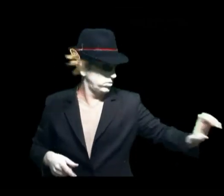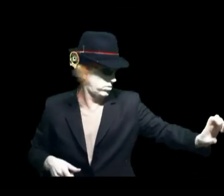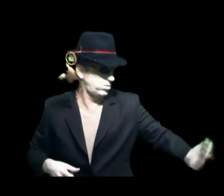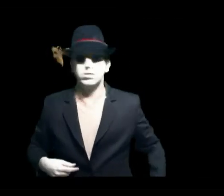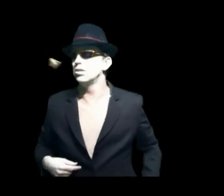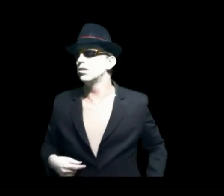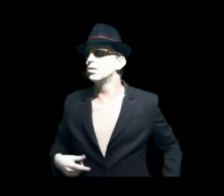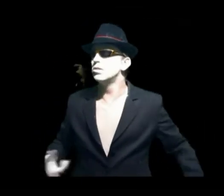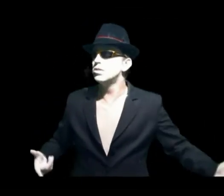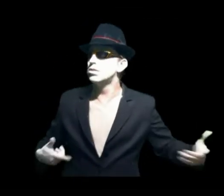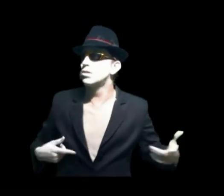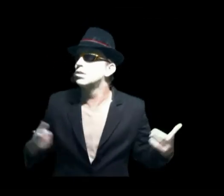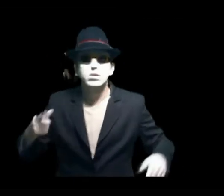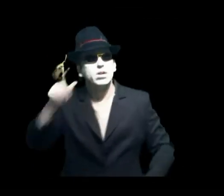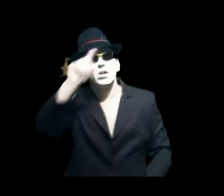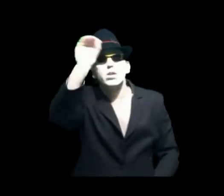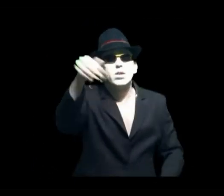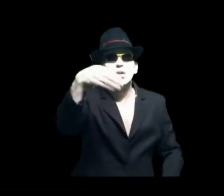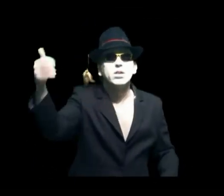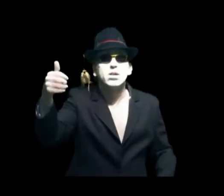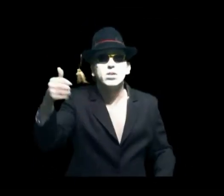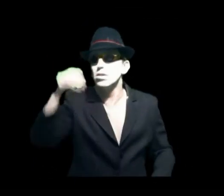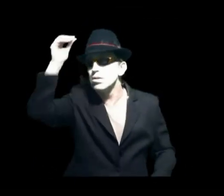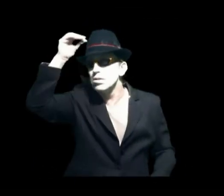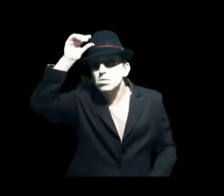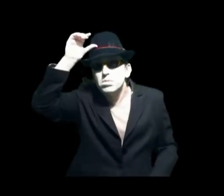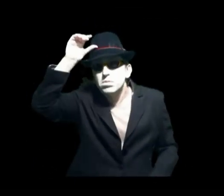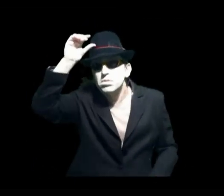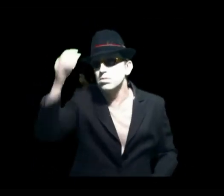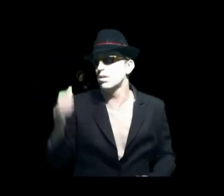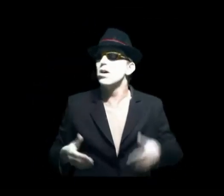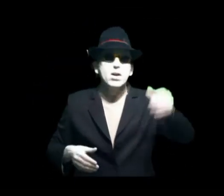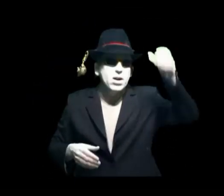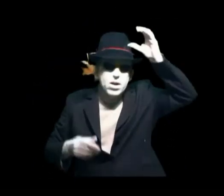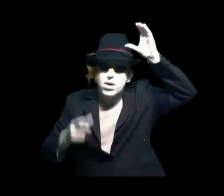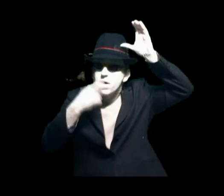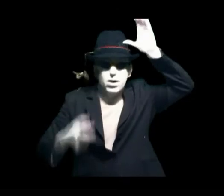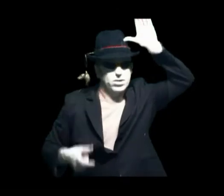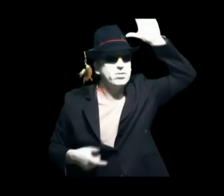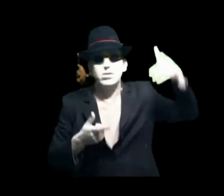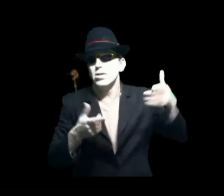That's some Barak Obama ain't got enough experience we better let the white folks handle that